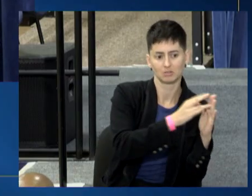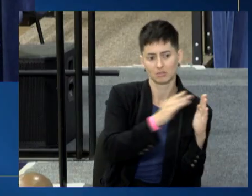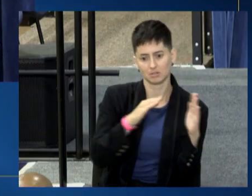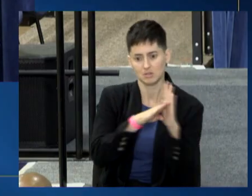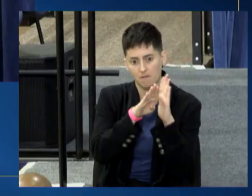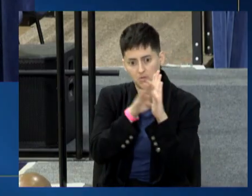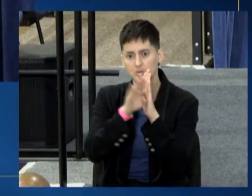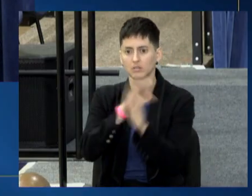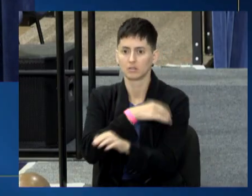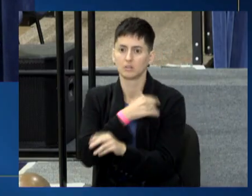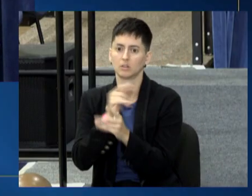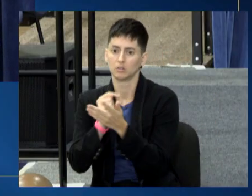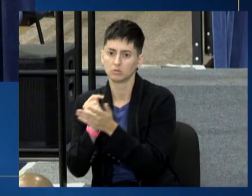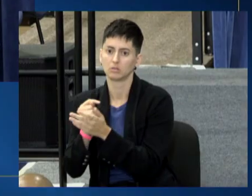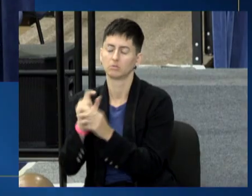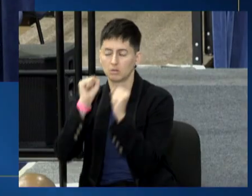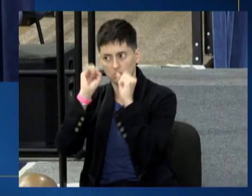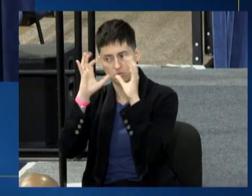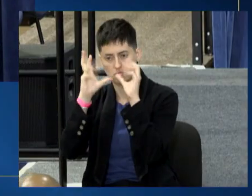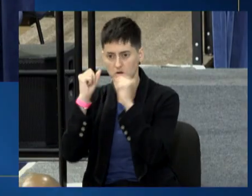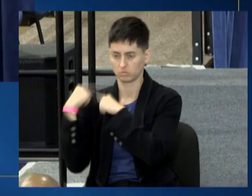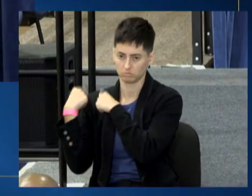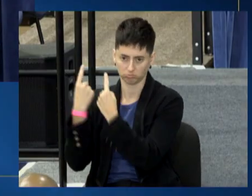But while much progress has been made, I think we can all agree